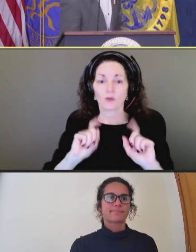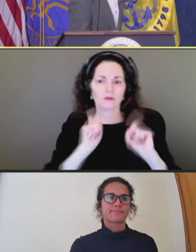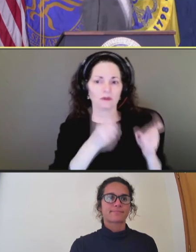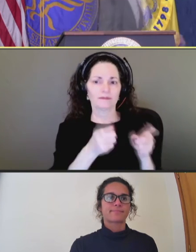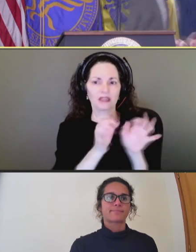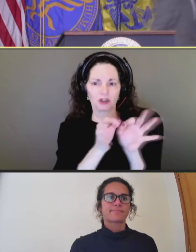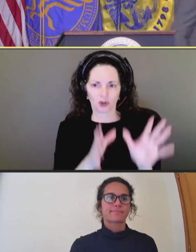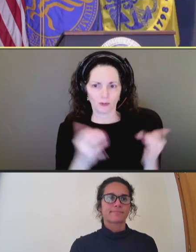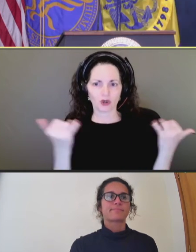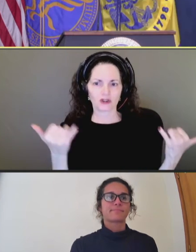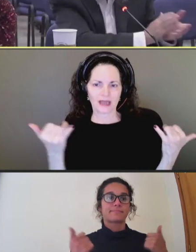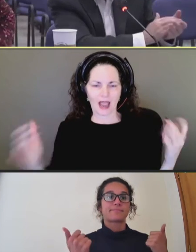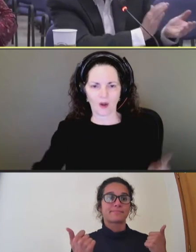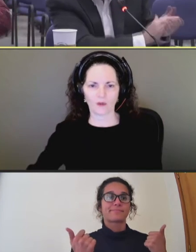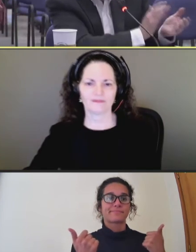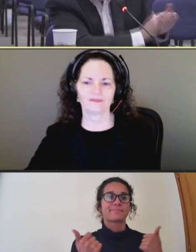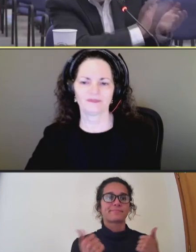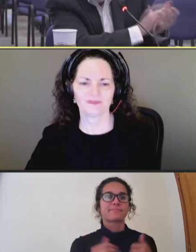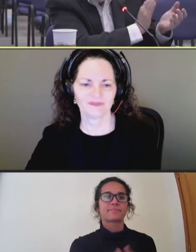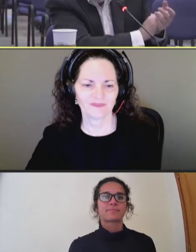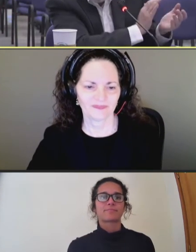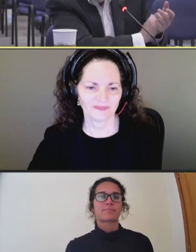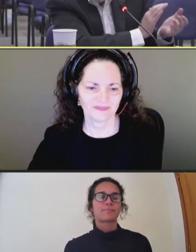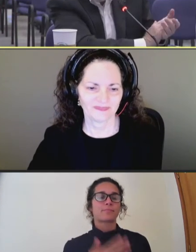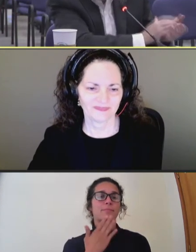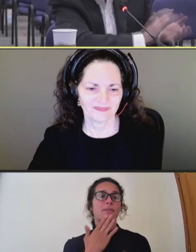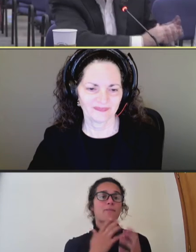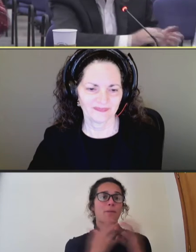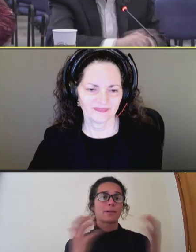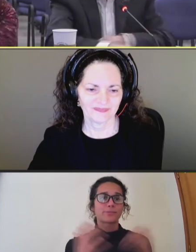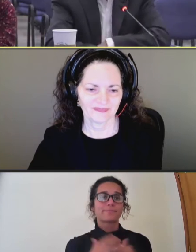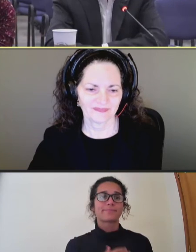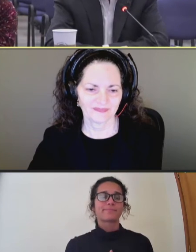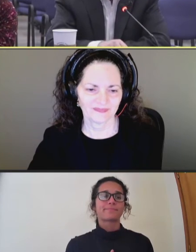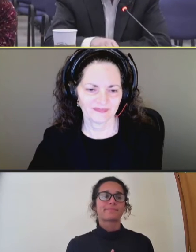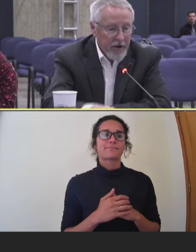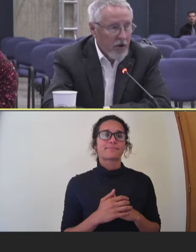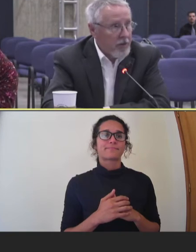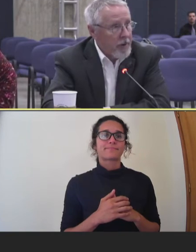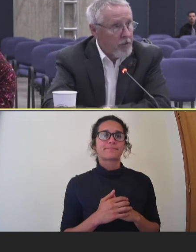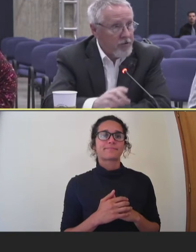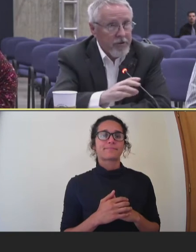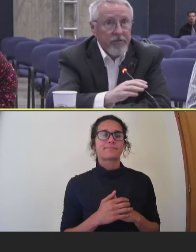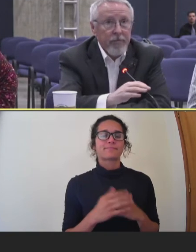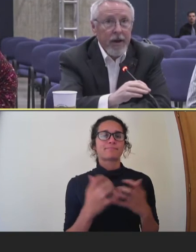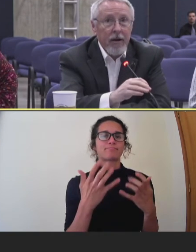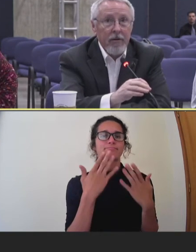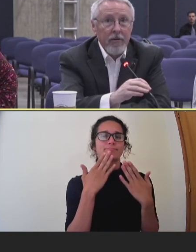Robert Hopkins: Thank you very much, Japer. I want to thank all the members of this panel.